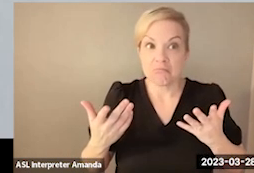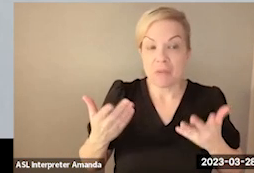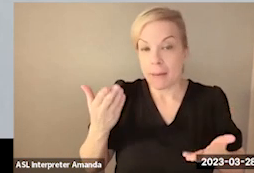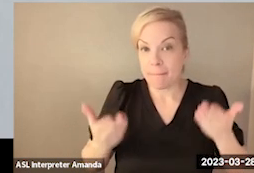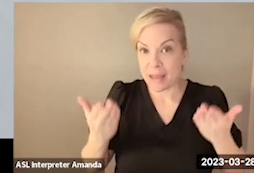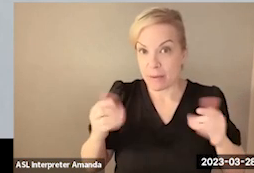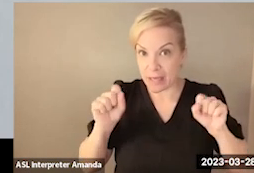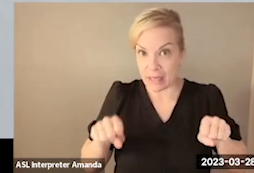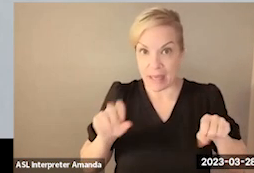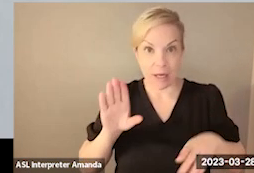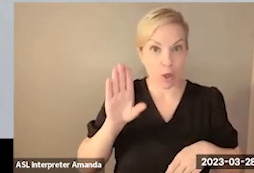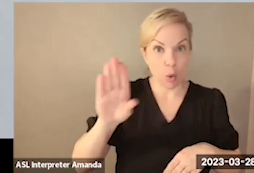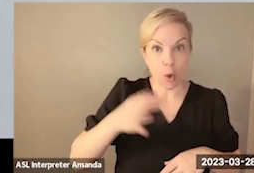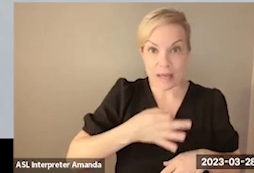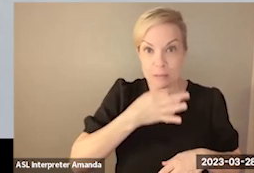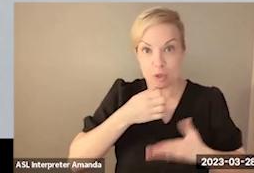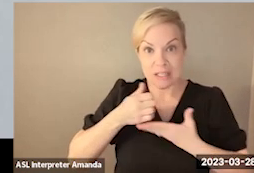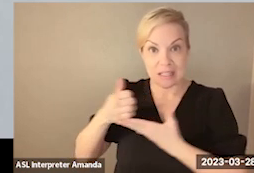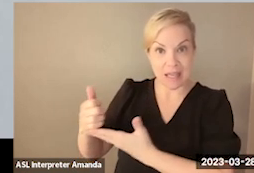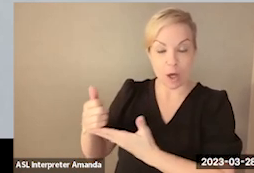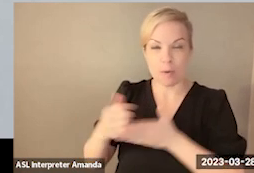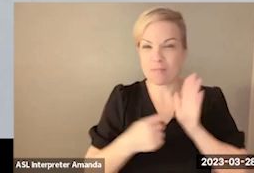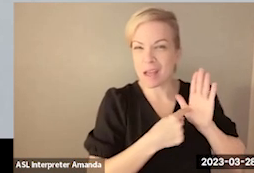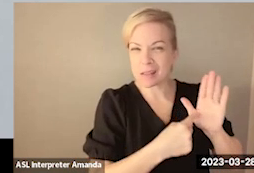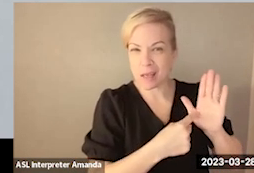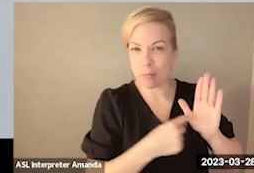Debbie Stine, Science & Technology Policy Academy: can help? So i'll i'll good example. I lived in this